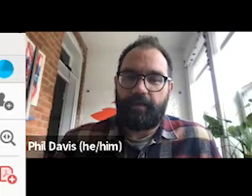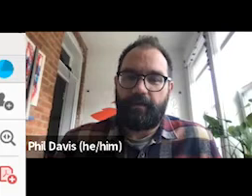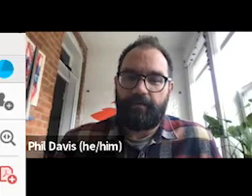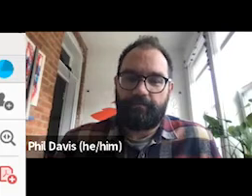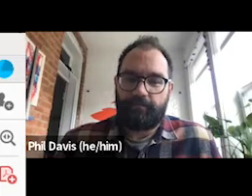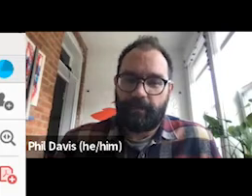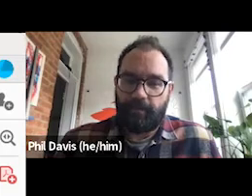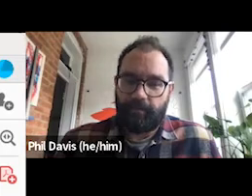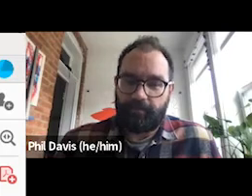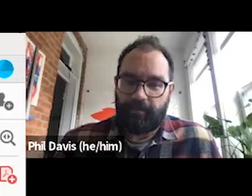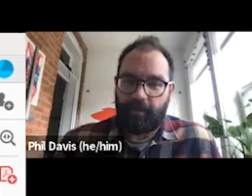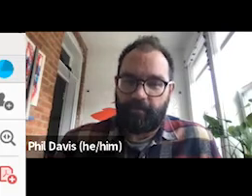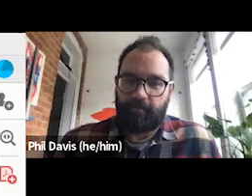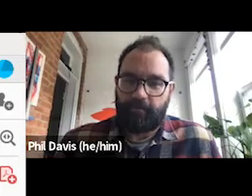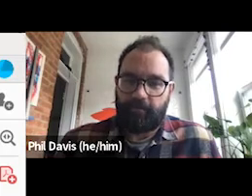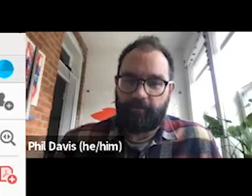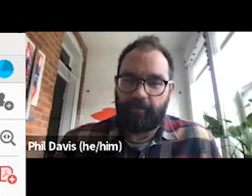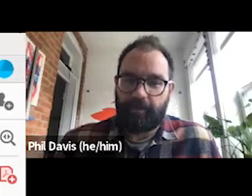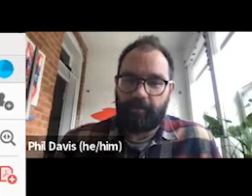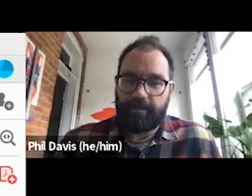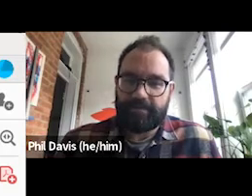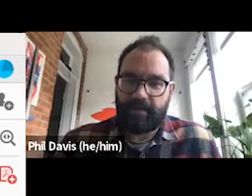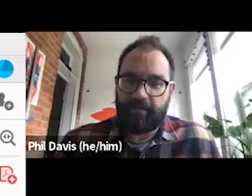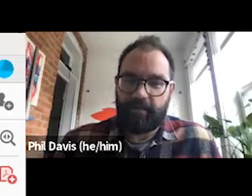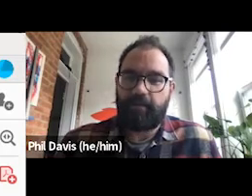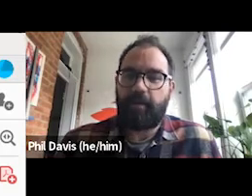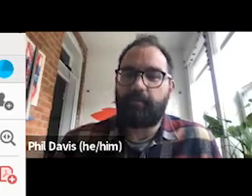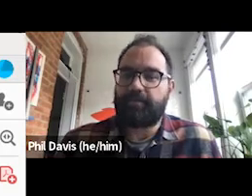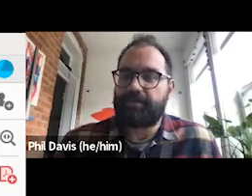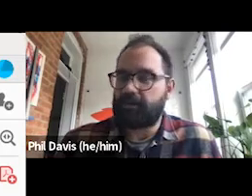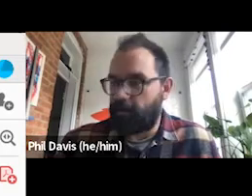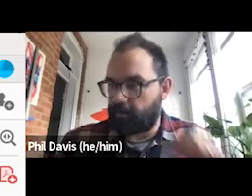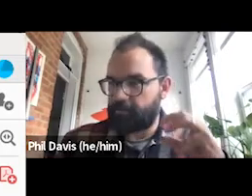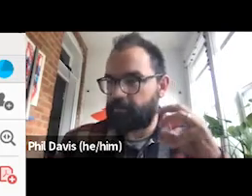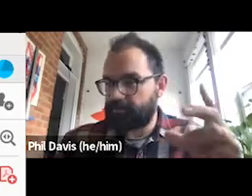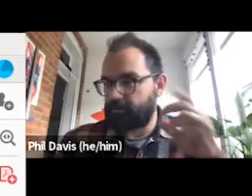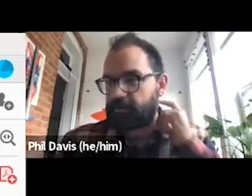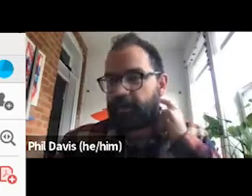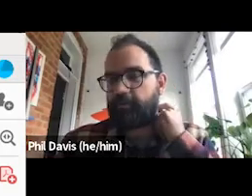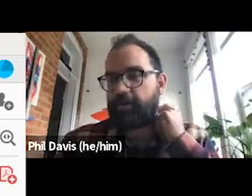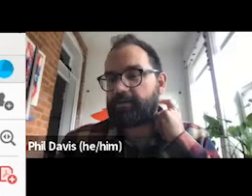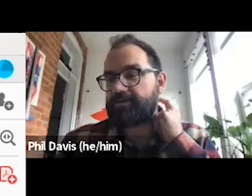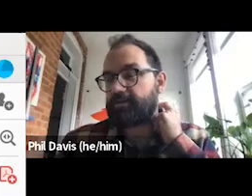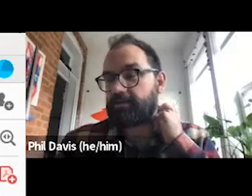And then talk about putting the grants together, approaching other sort of collaborator, so